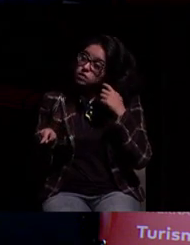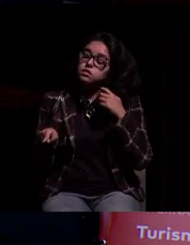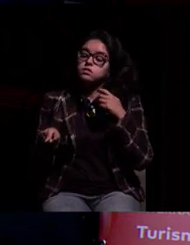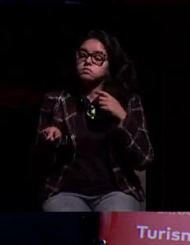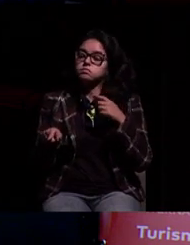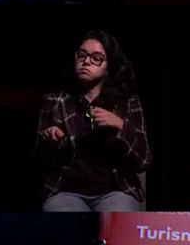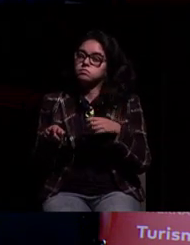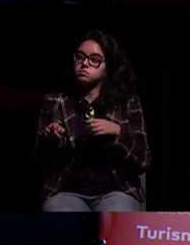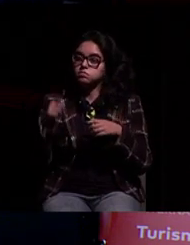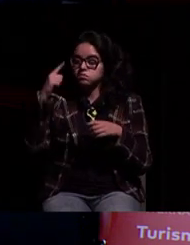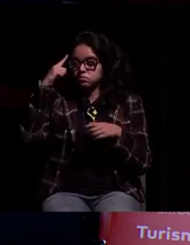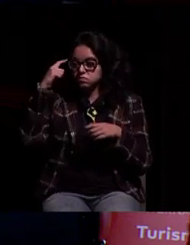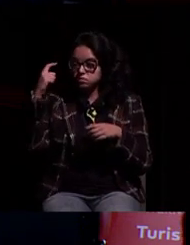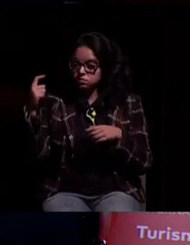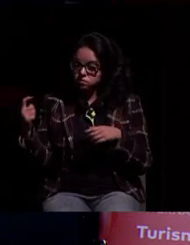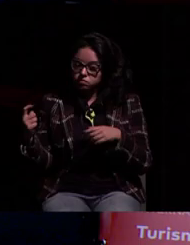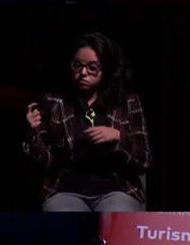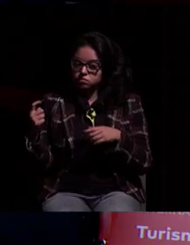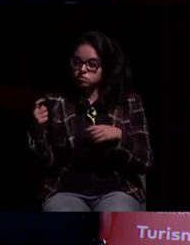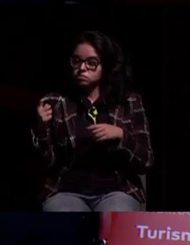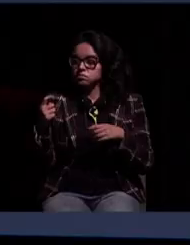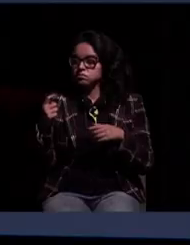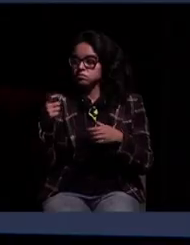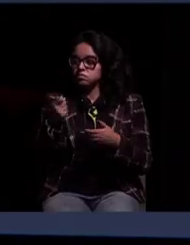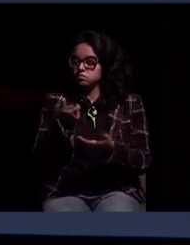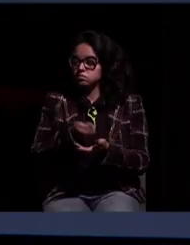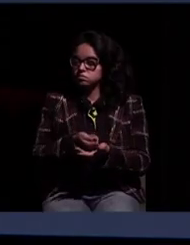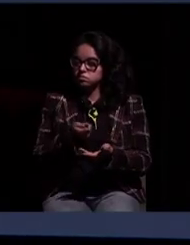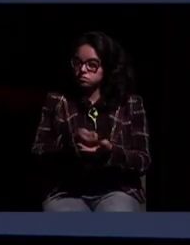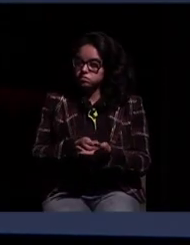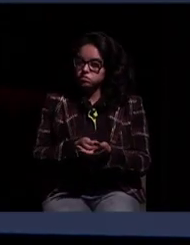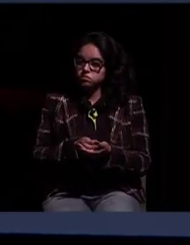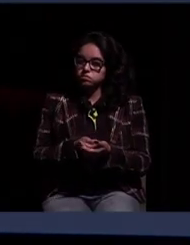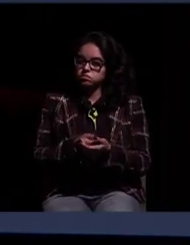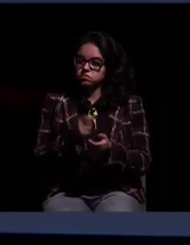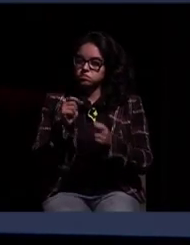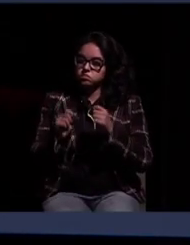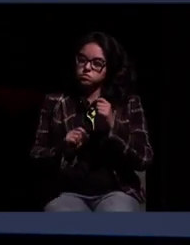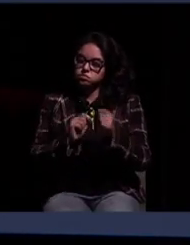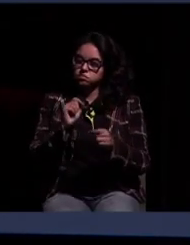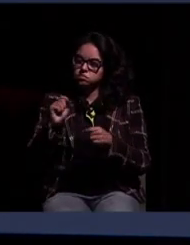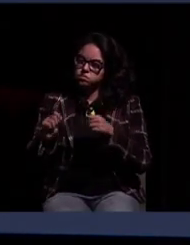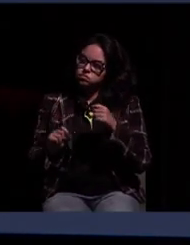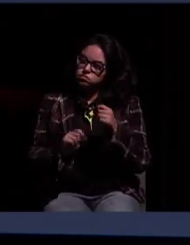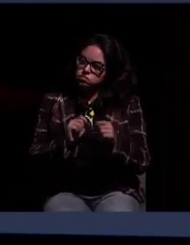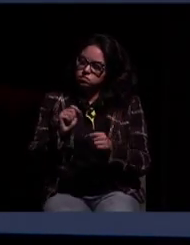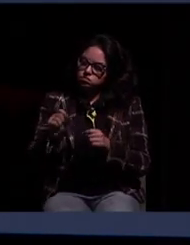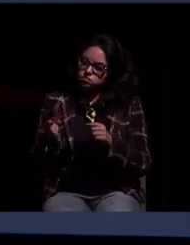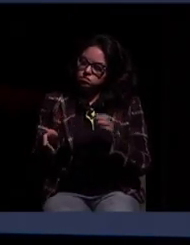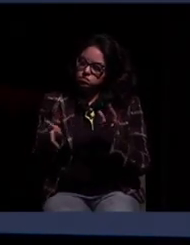that often make up the stigmas of those